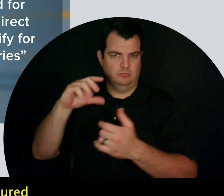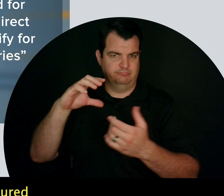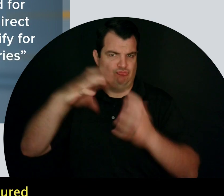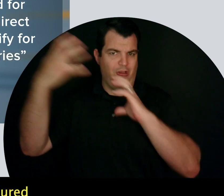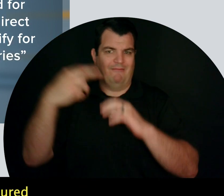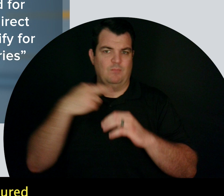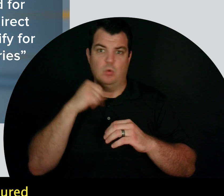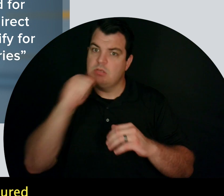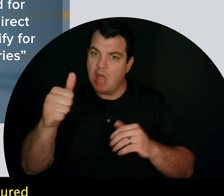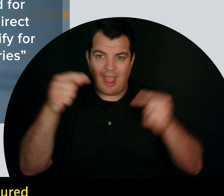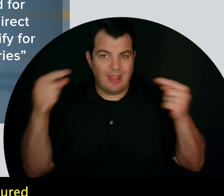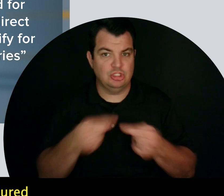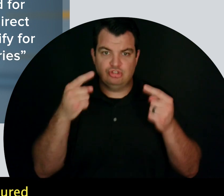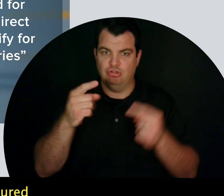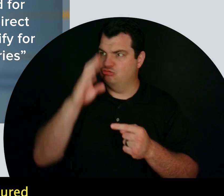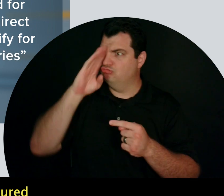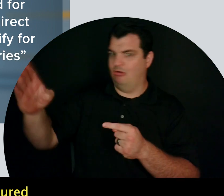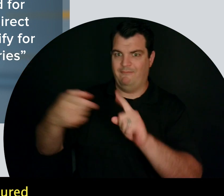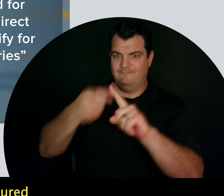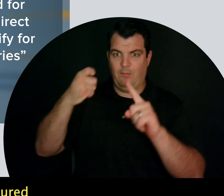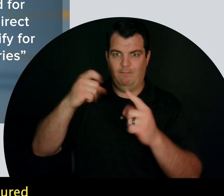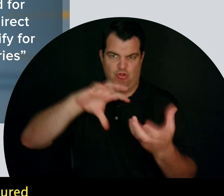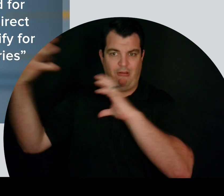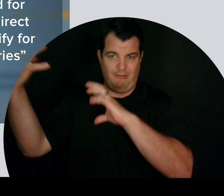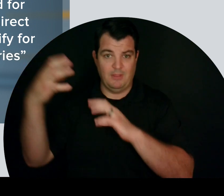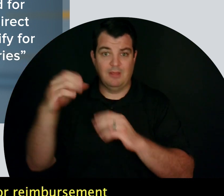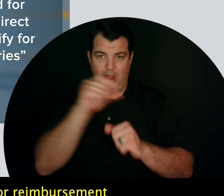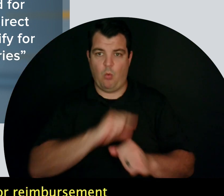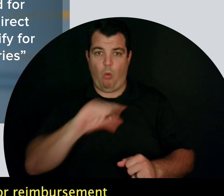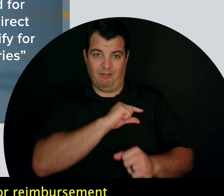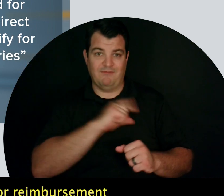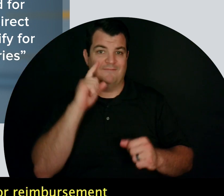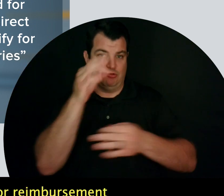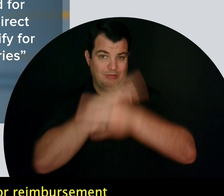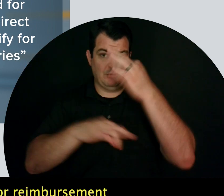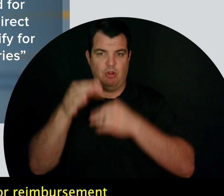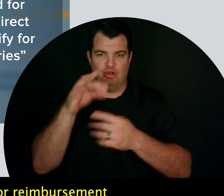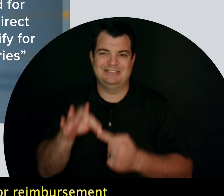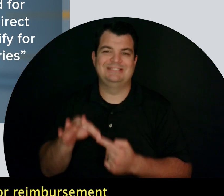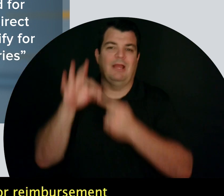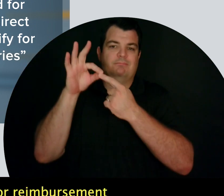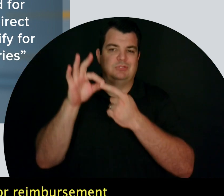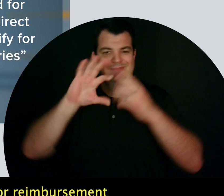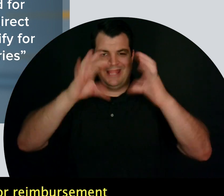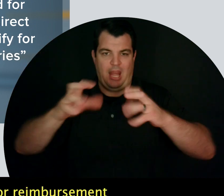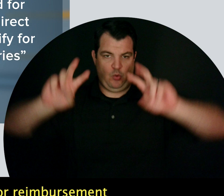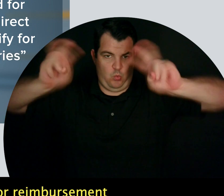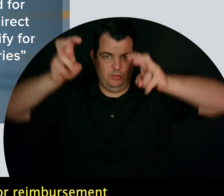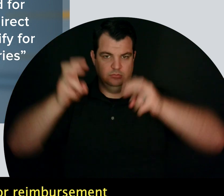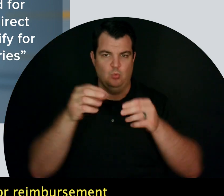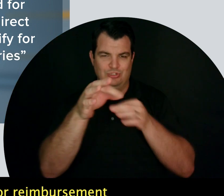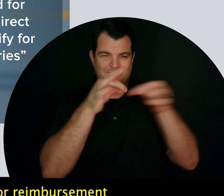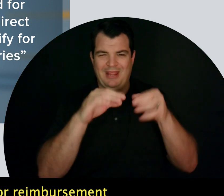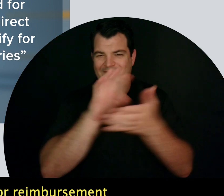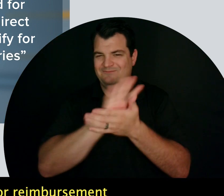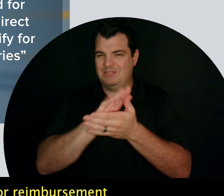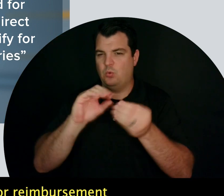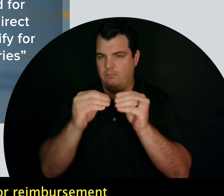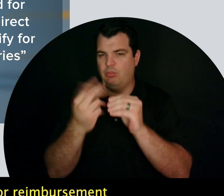who are not injured as a direct result of a crime. These people may qualify for reimbursement under exception categories.